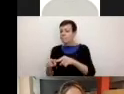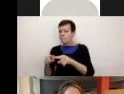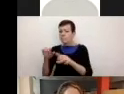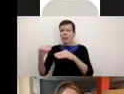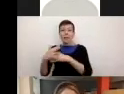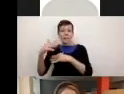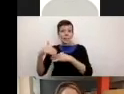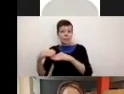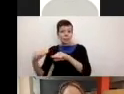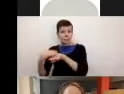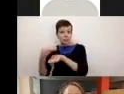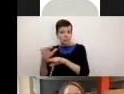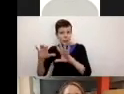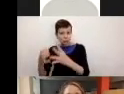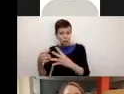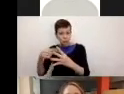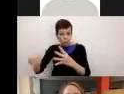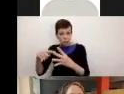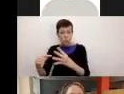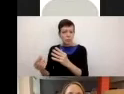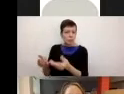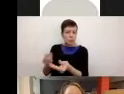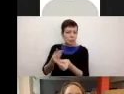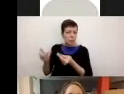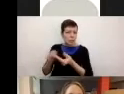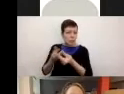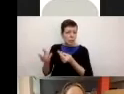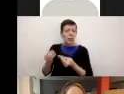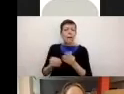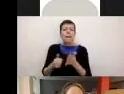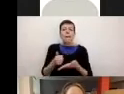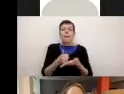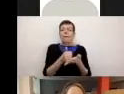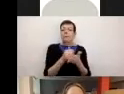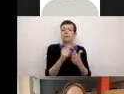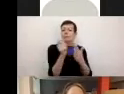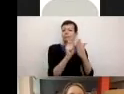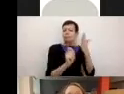advisory group who will help us with the co-design of the program and we'll be really excited